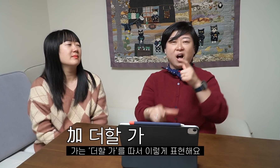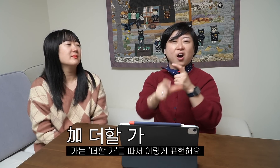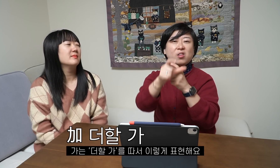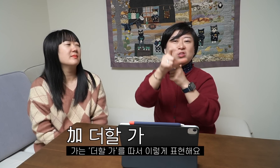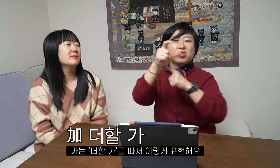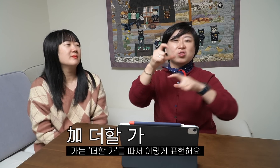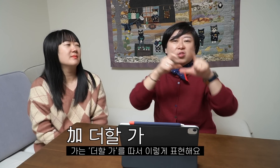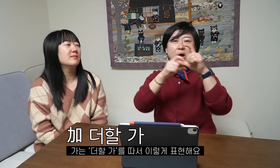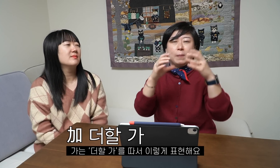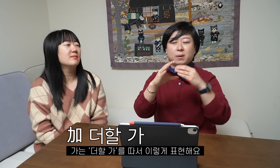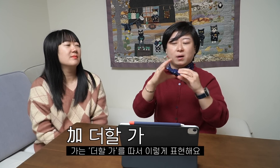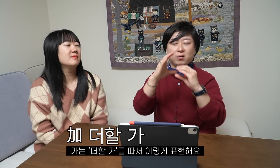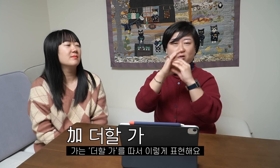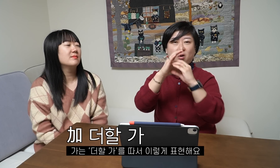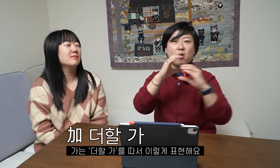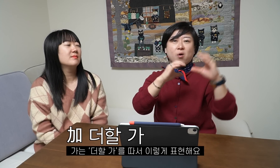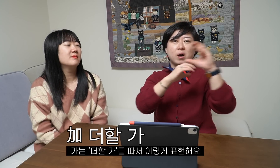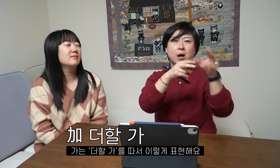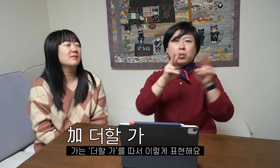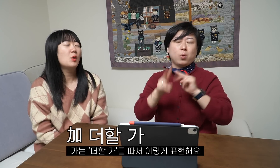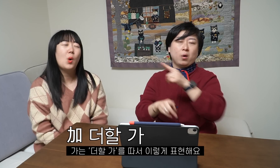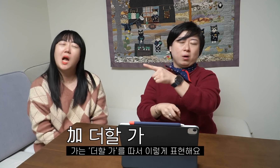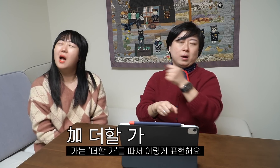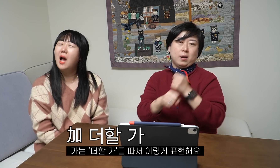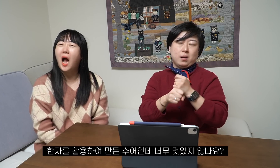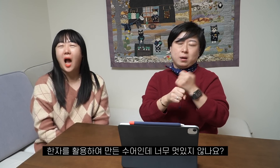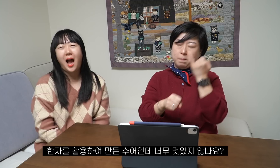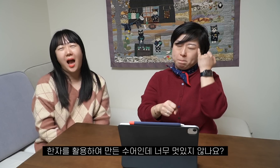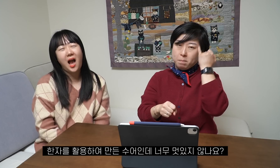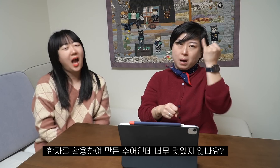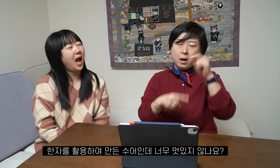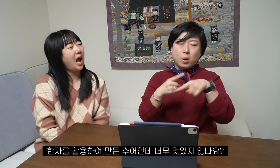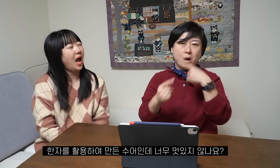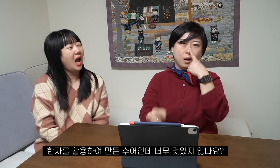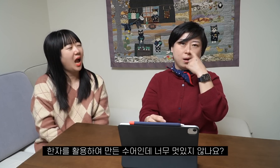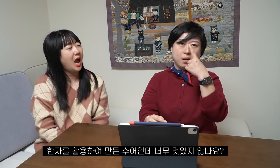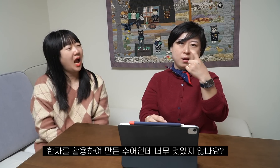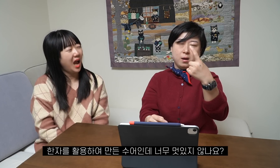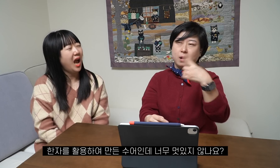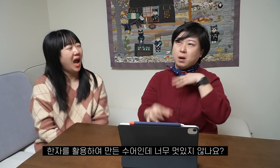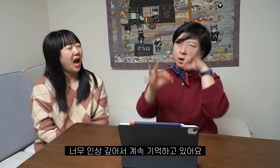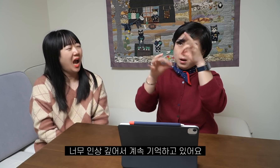It is expressed as follows after ‘additional ga’. 加 It's a sign language made using Chinese characters, isn't it so cool?